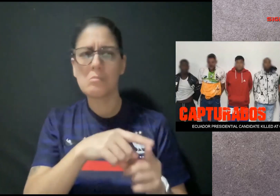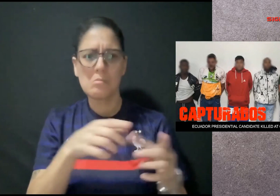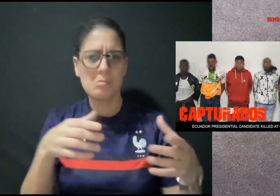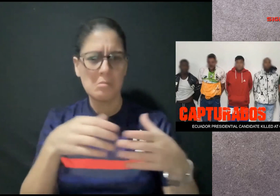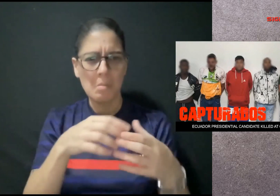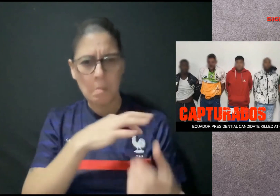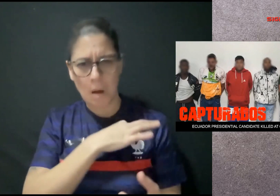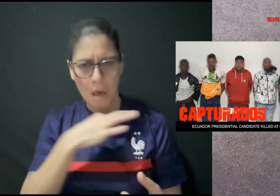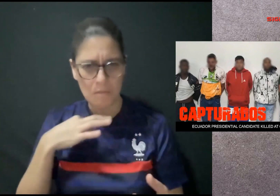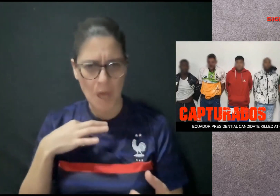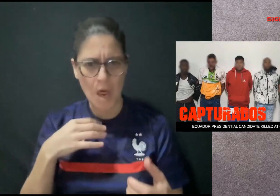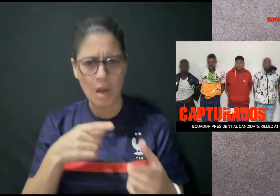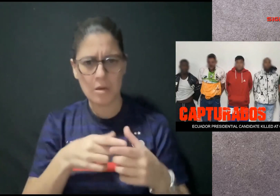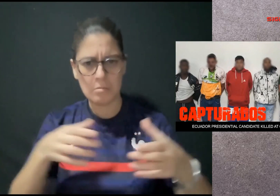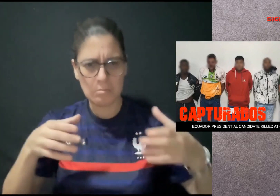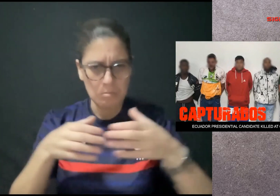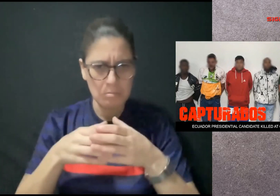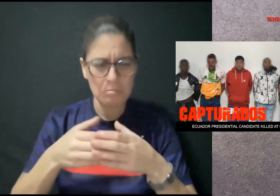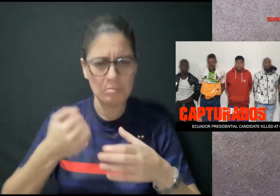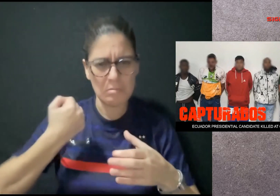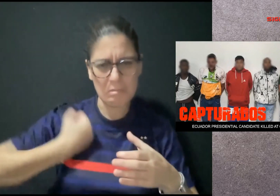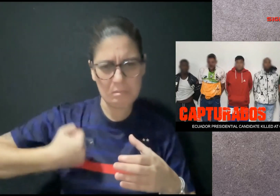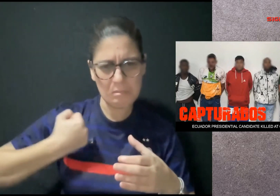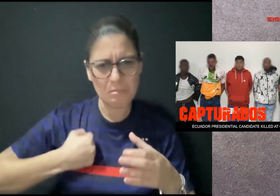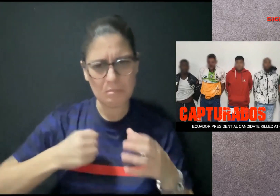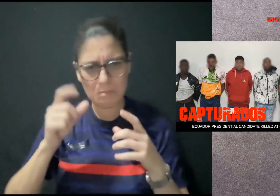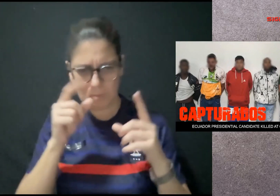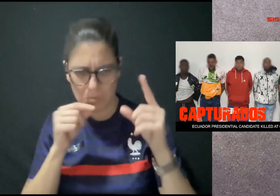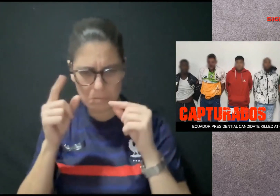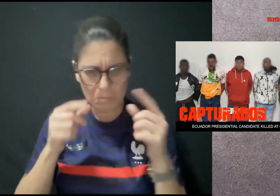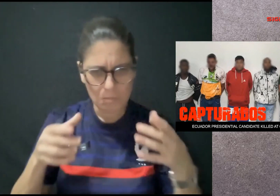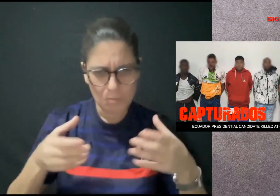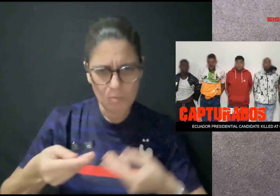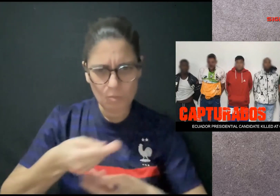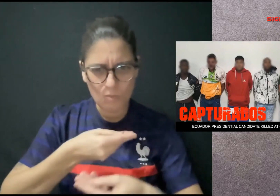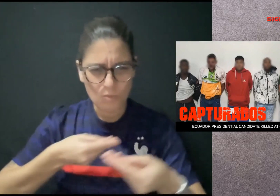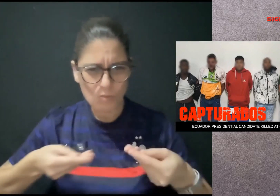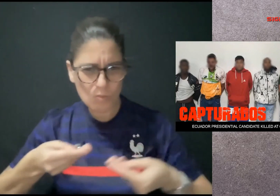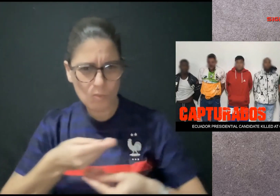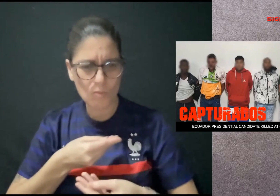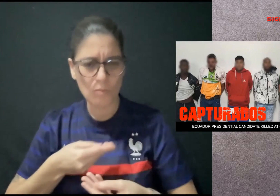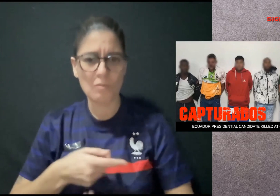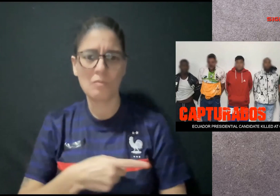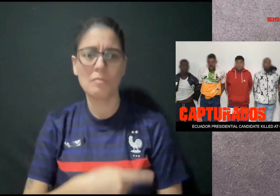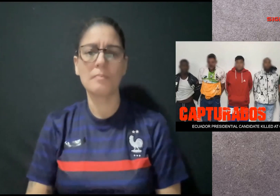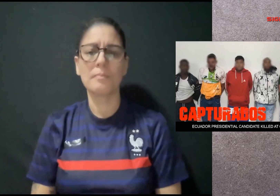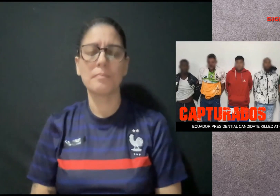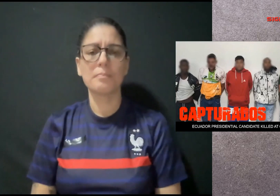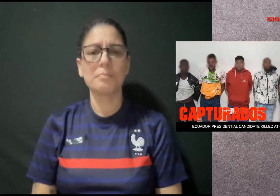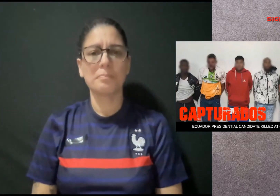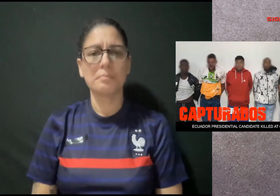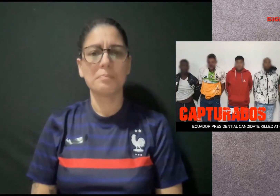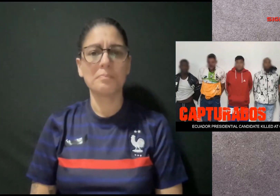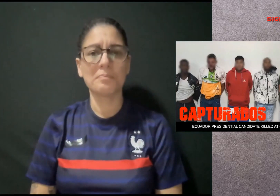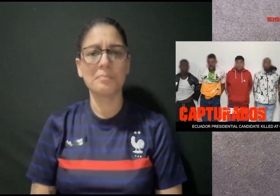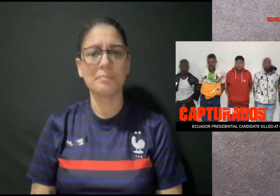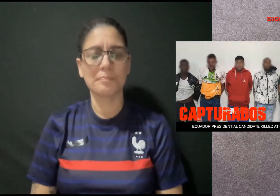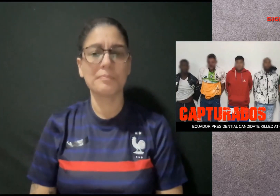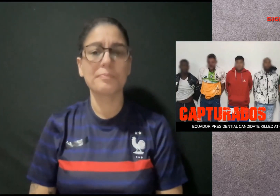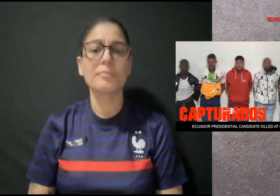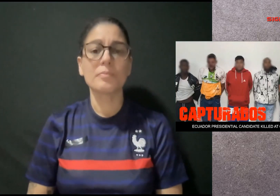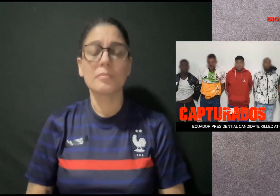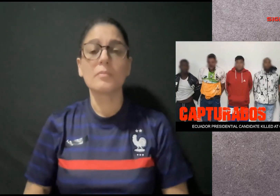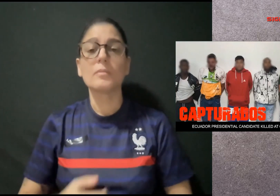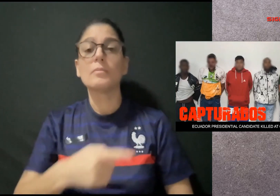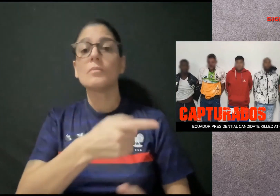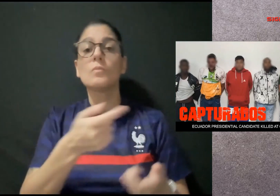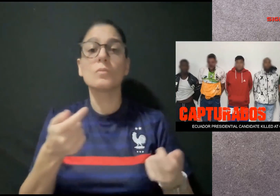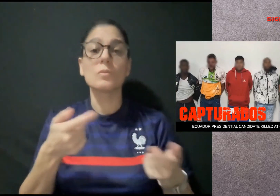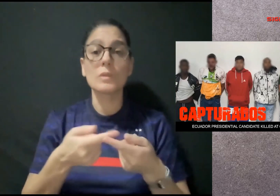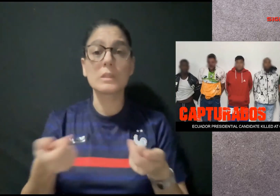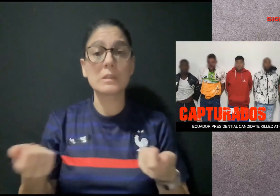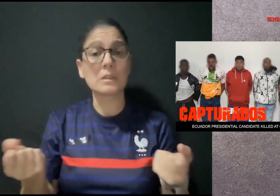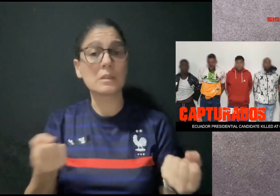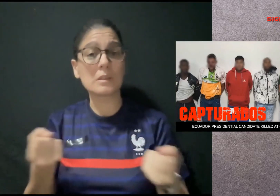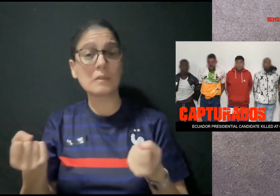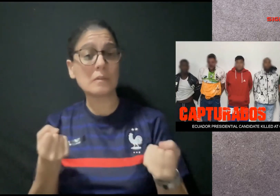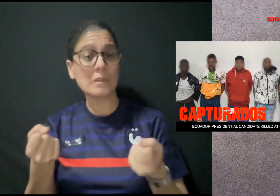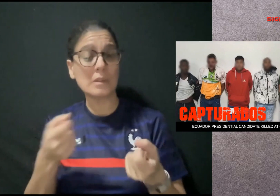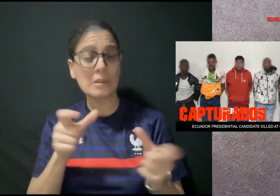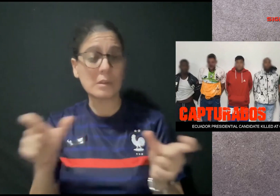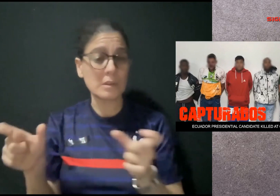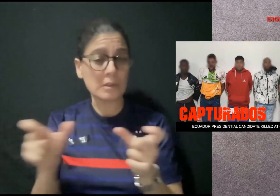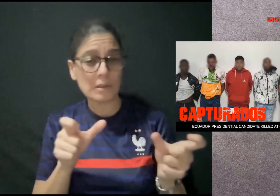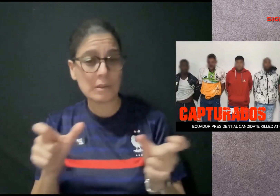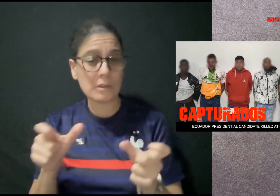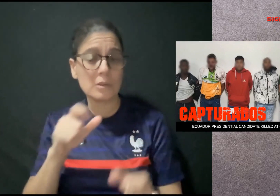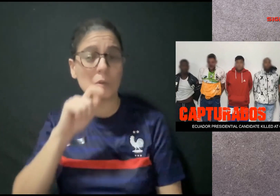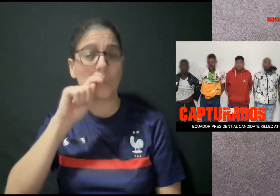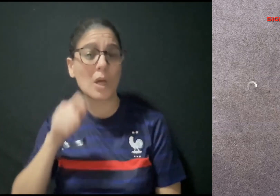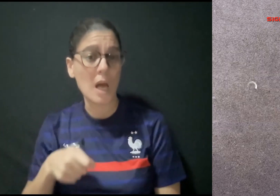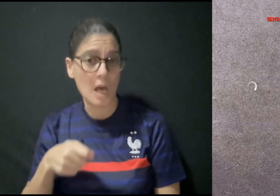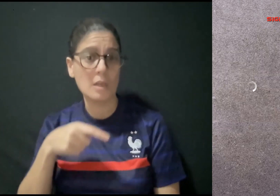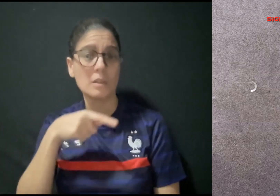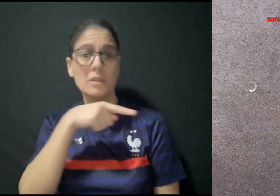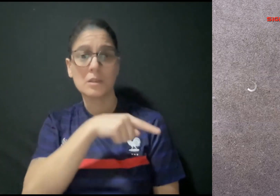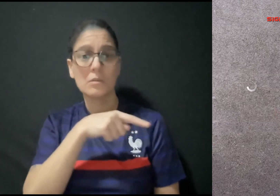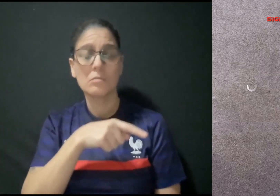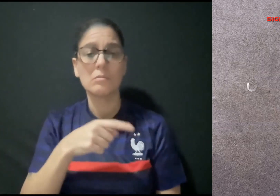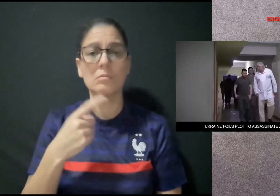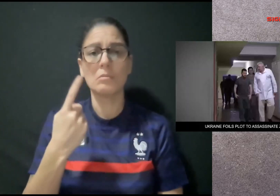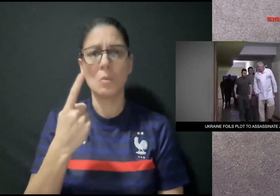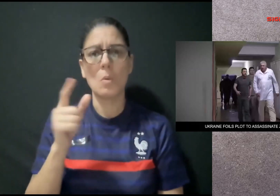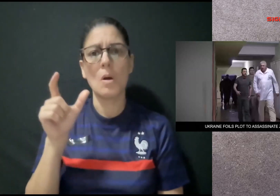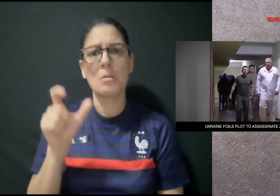and members of organized crime groups